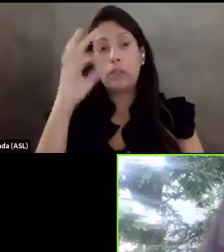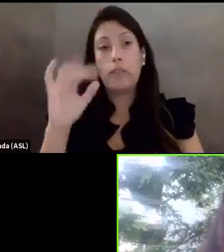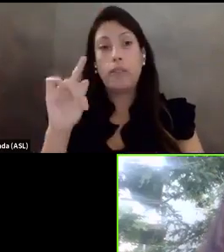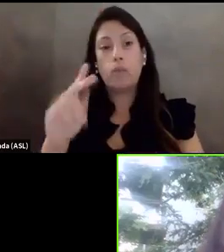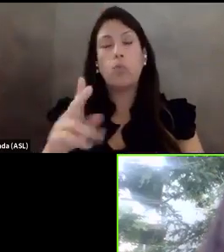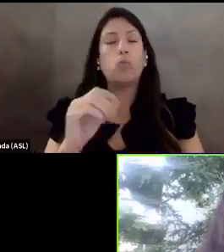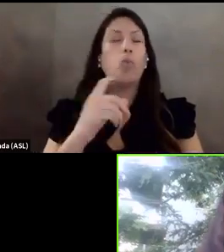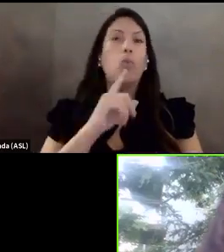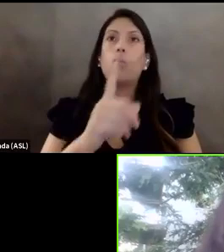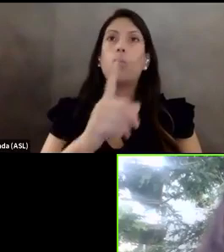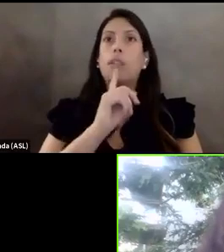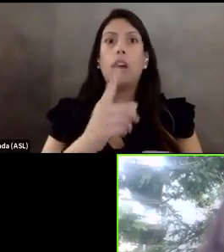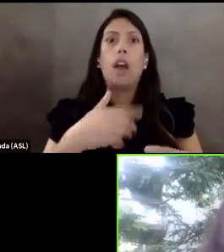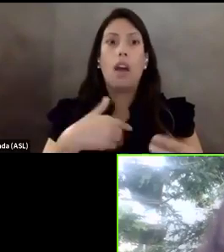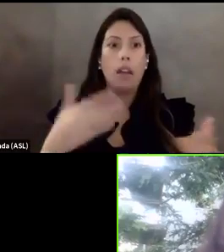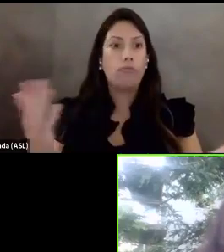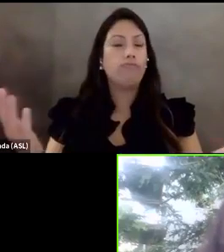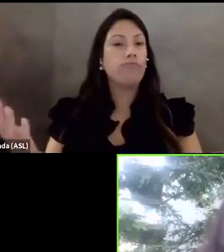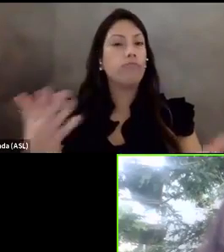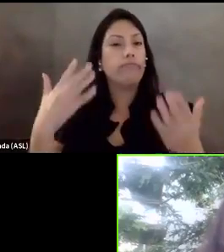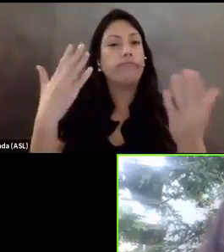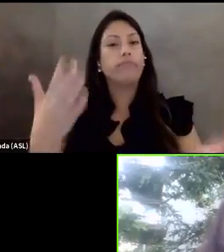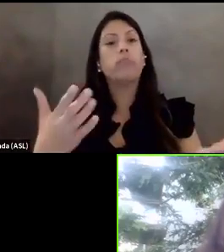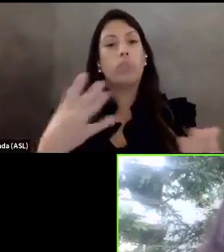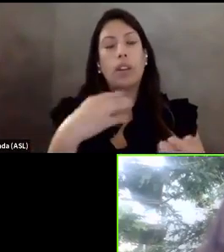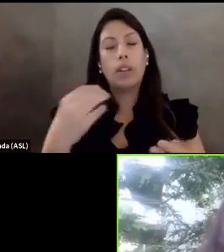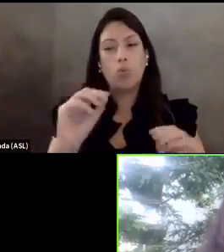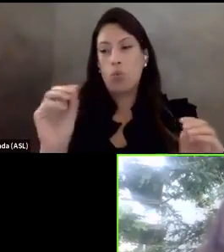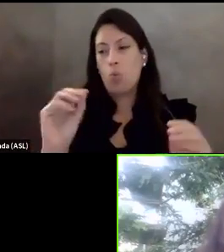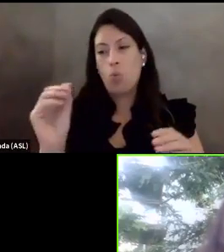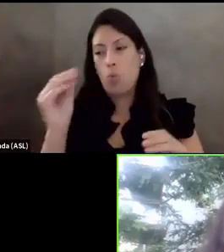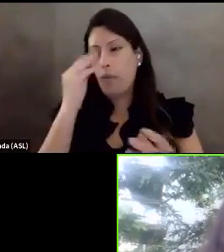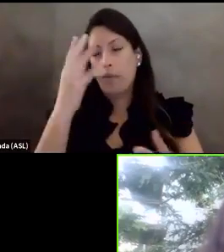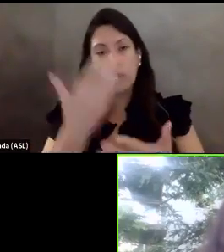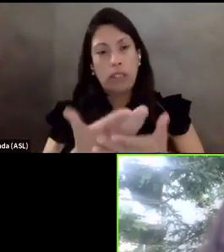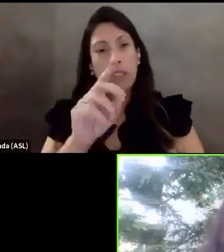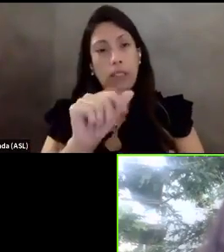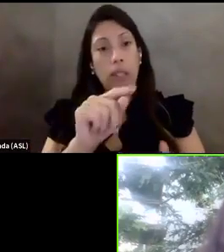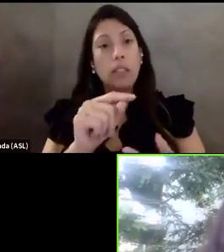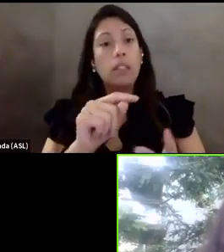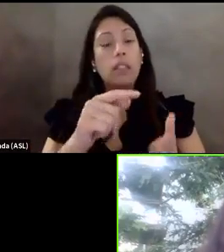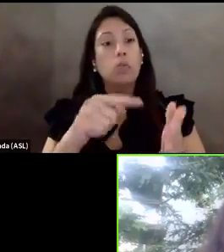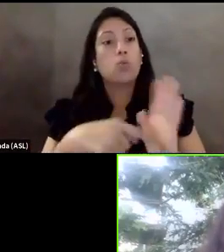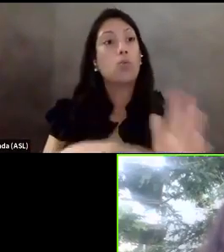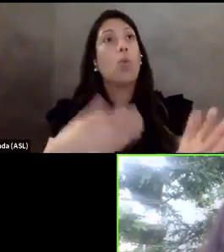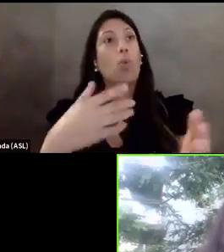And there's no data to suggest that it makes you more vulnerable to anything.